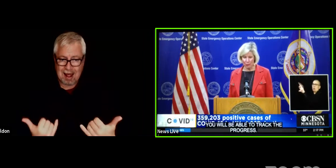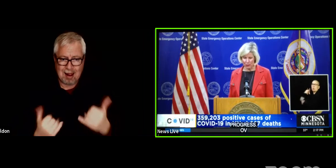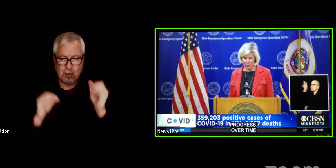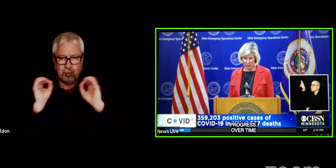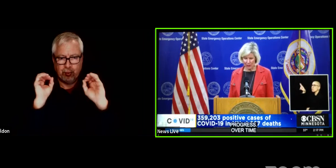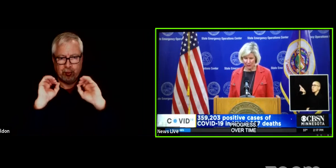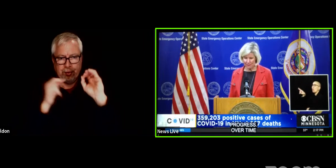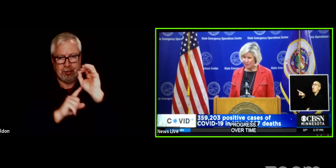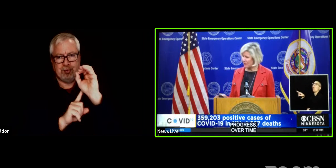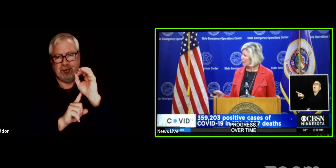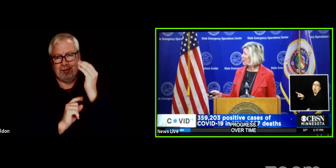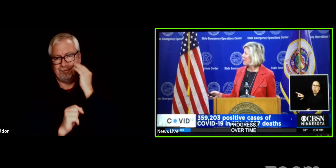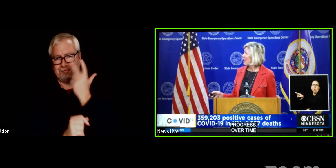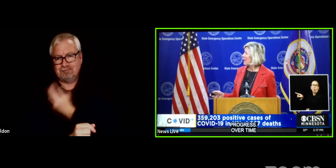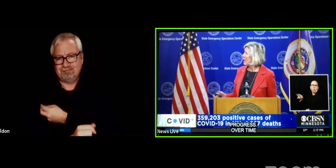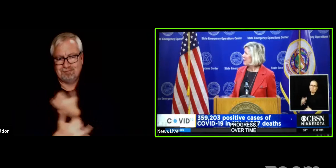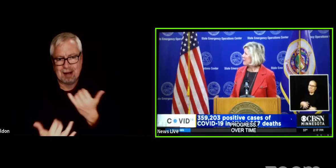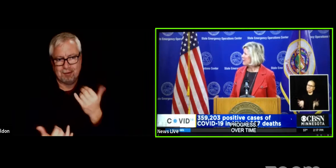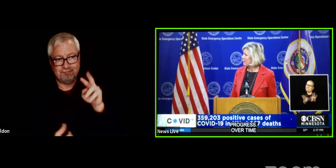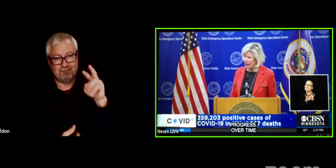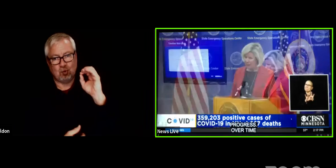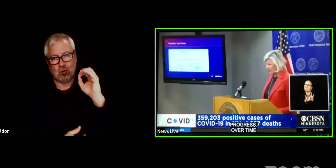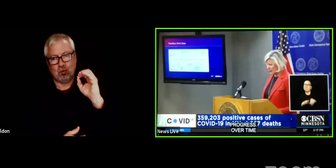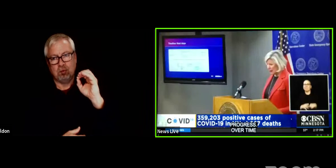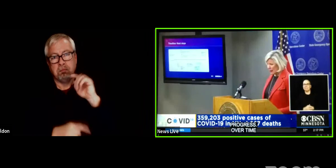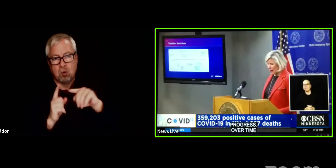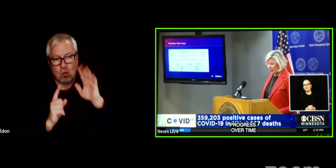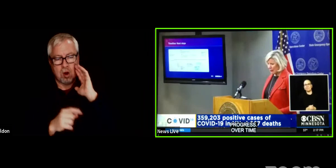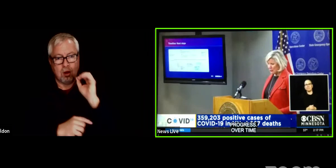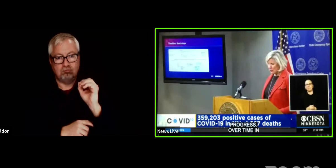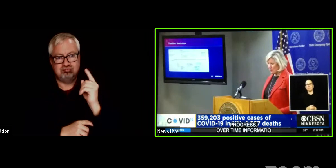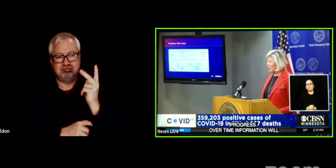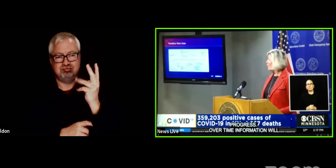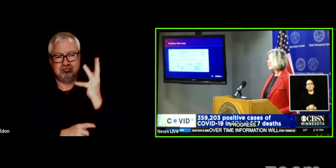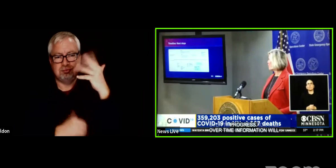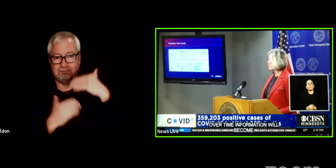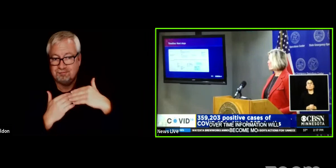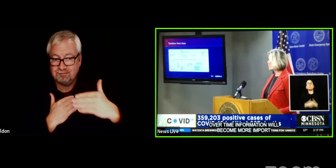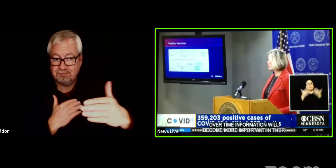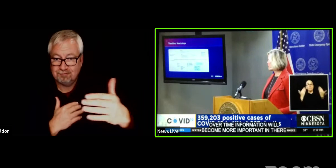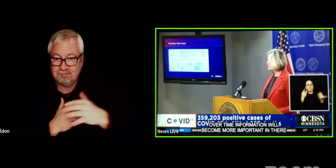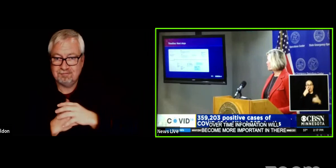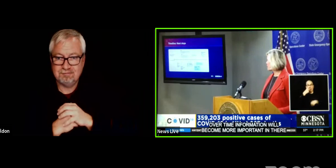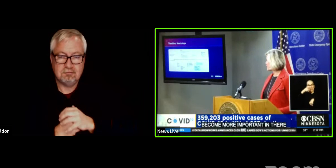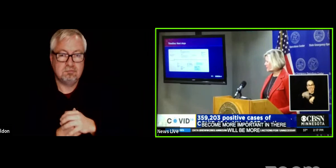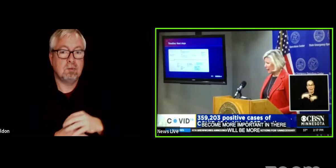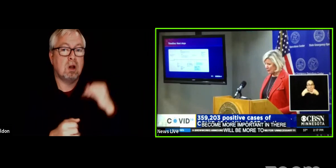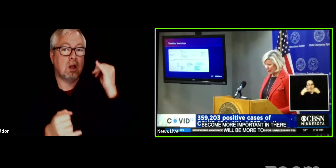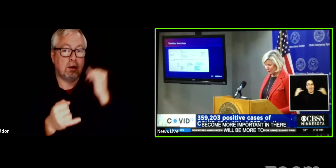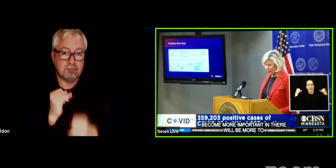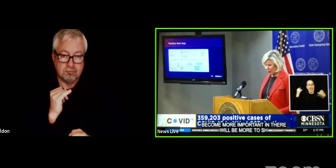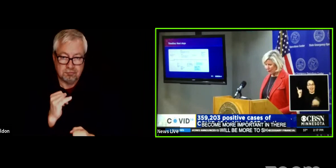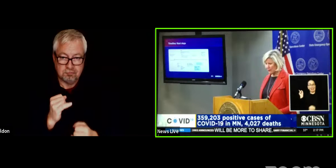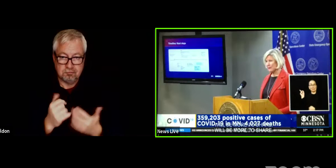MORE TO SHARE. AND THEN FINALLY, I JUST WANT TO GO OVER THE SORT OF THE TIMELINE FOR ALL THIS.